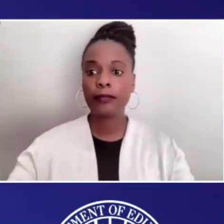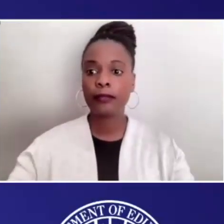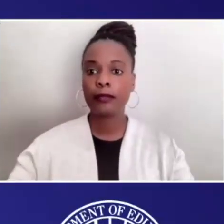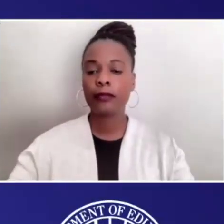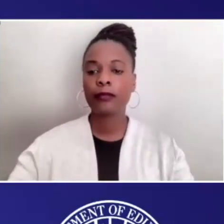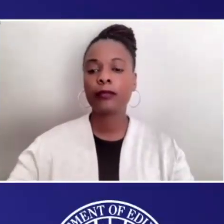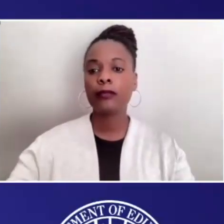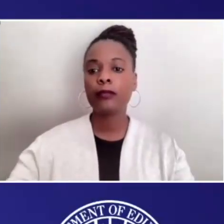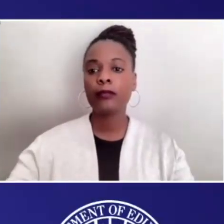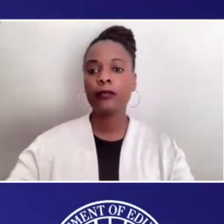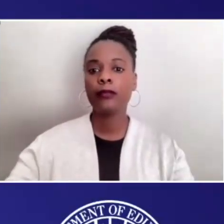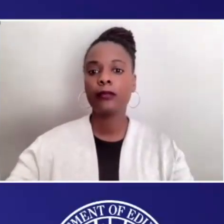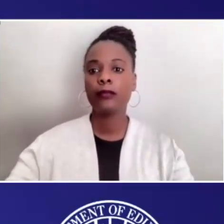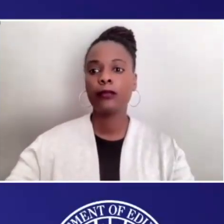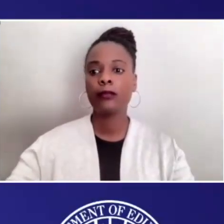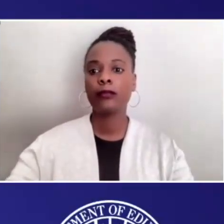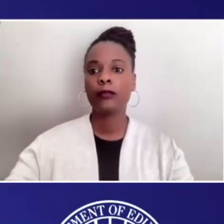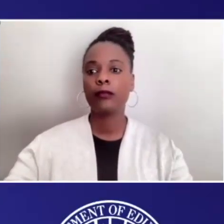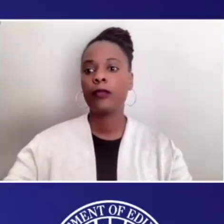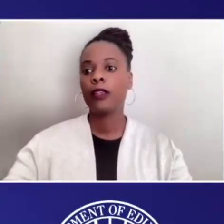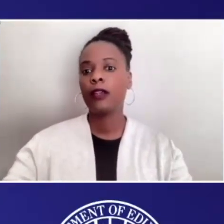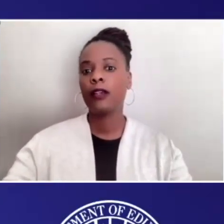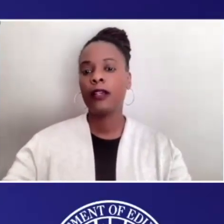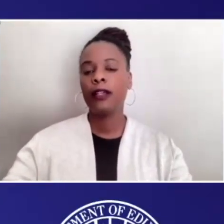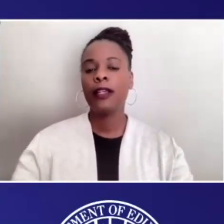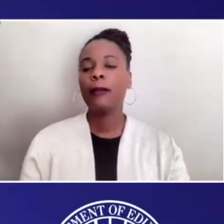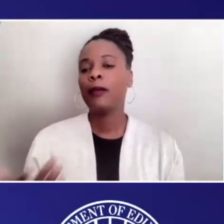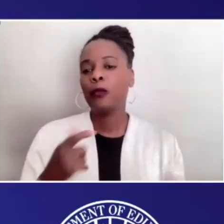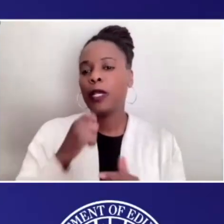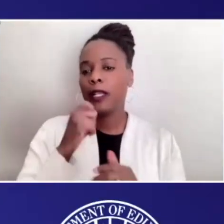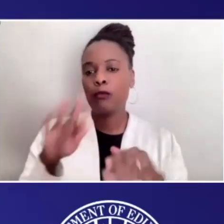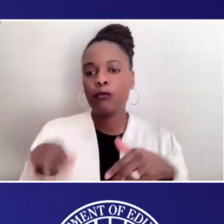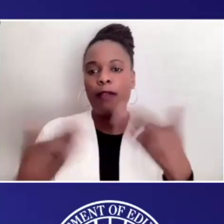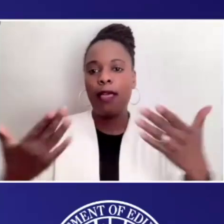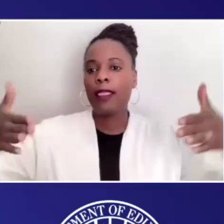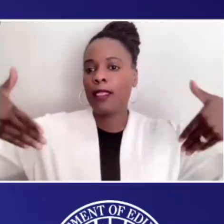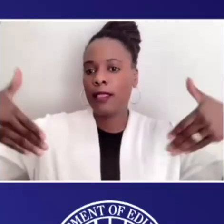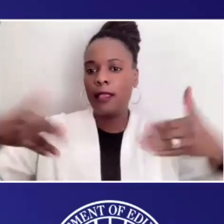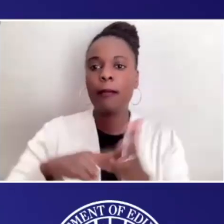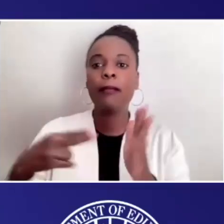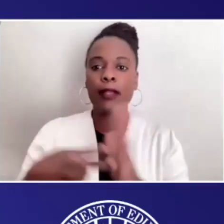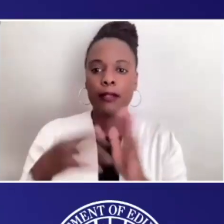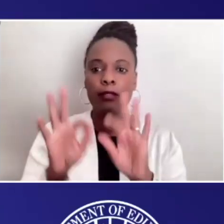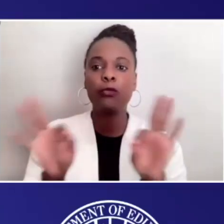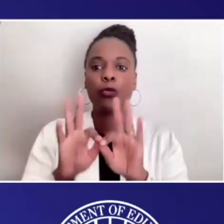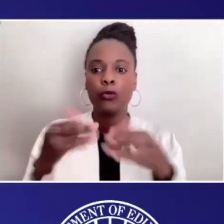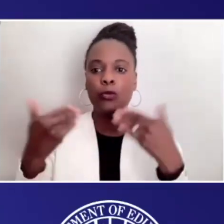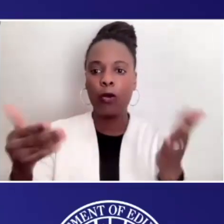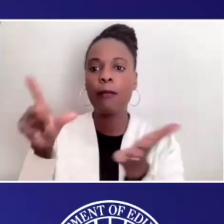of us getting it to you, we obviously can't just, you know, send it. You need to have it printed as well. So we're going to be doing that as well.